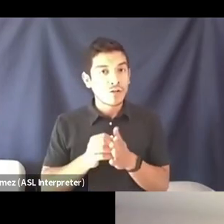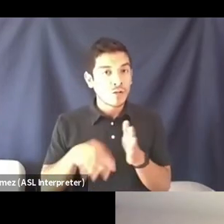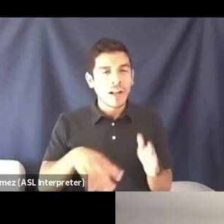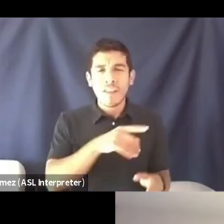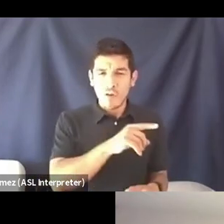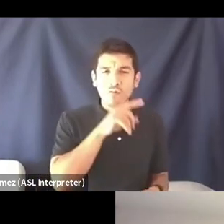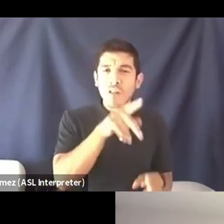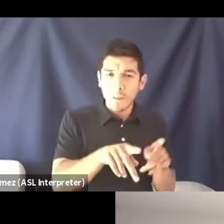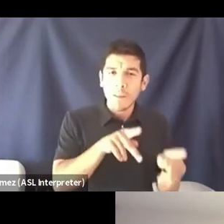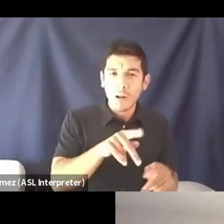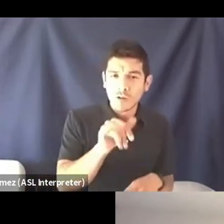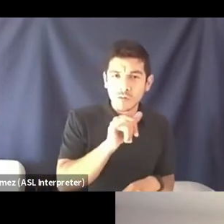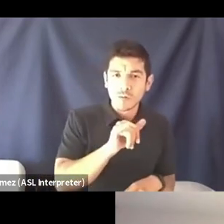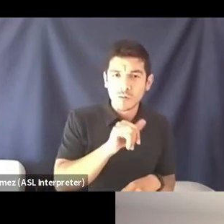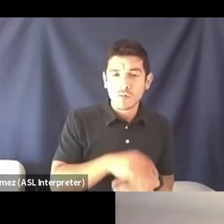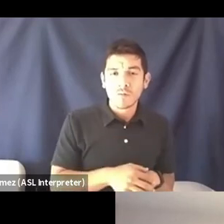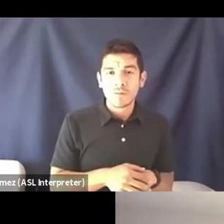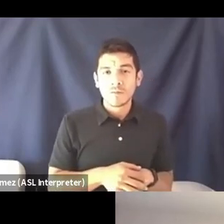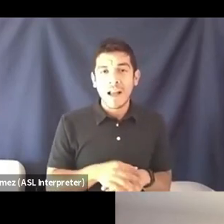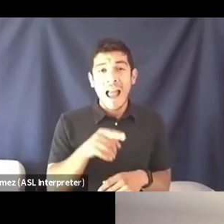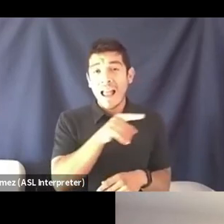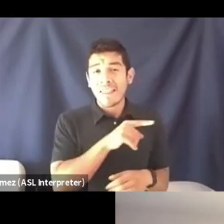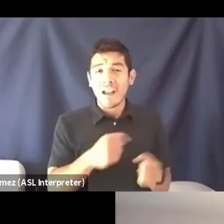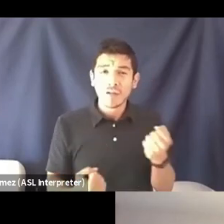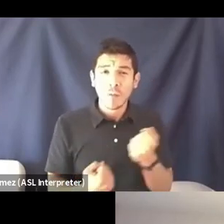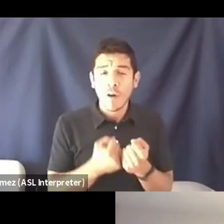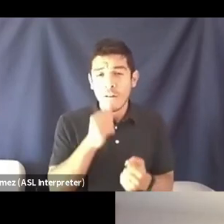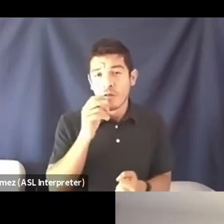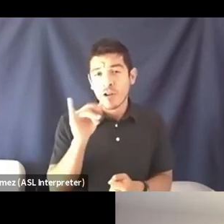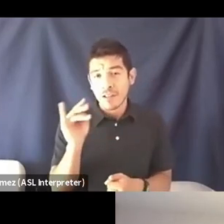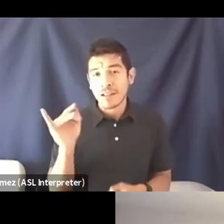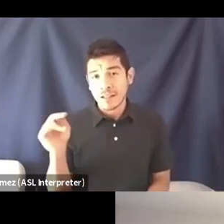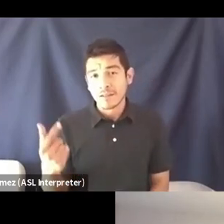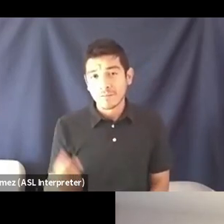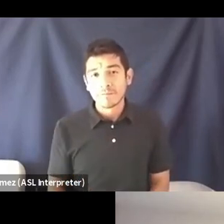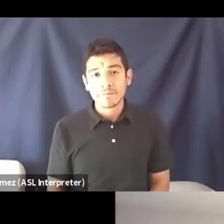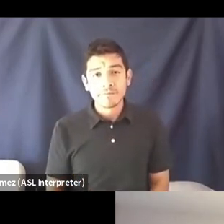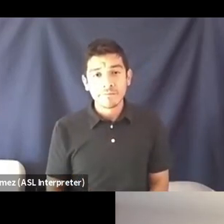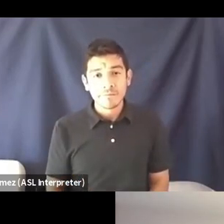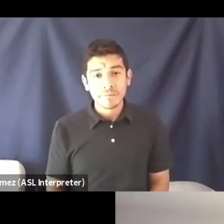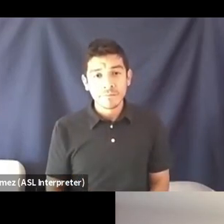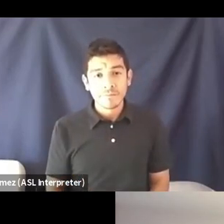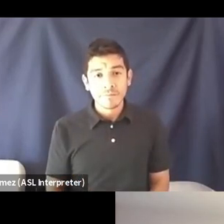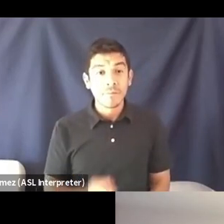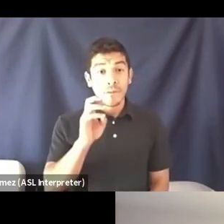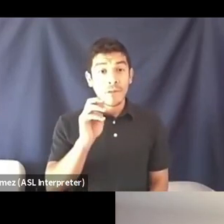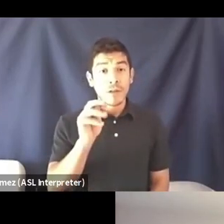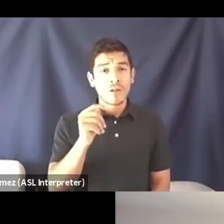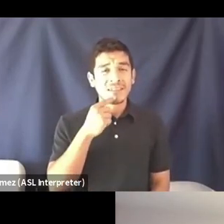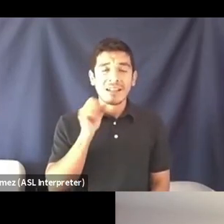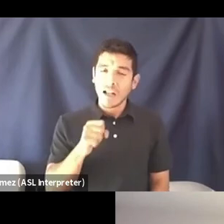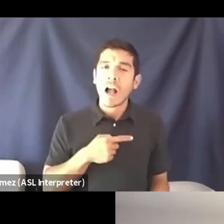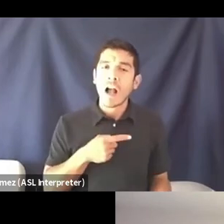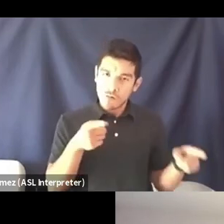and they're Jenny, there're Yingying, there're Shilin. I totally agree. And that we talked about the film,